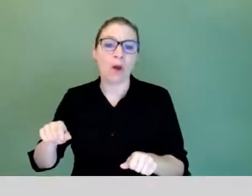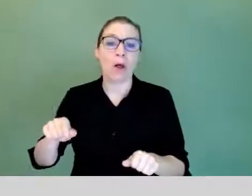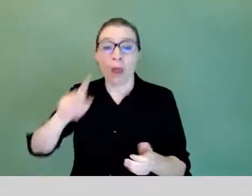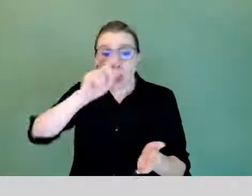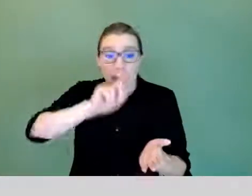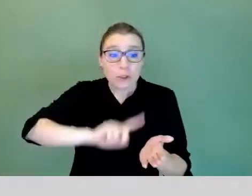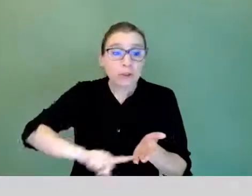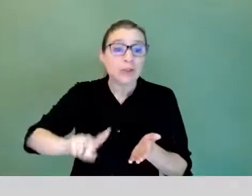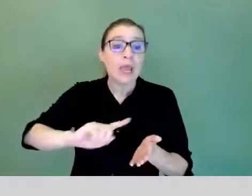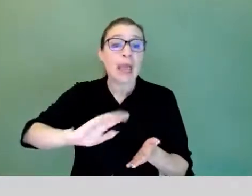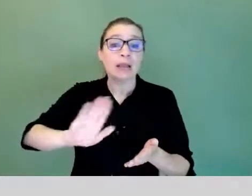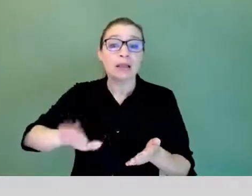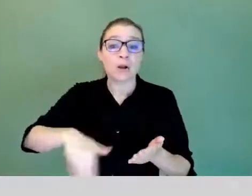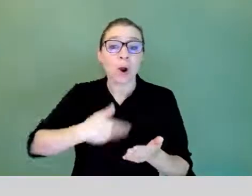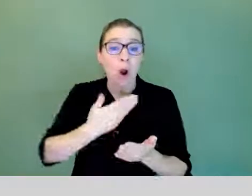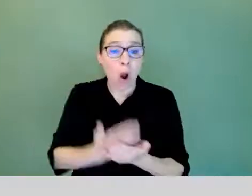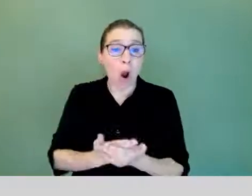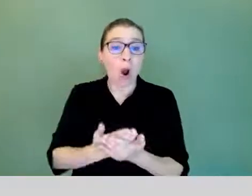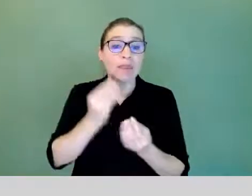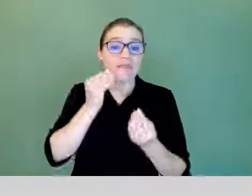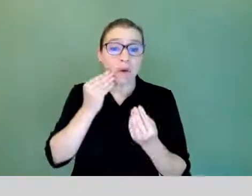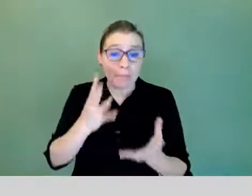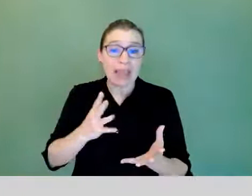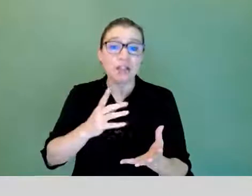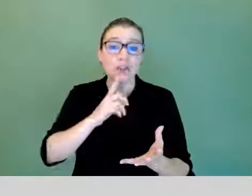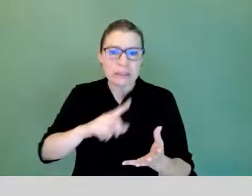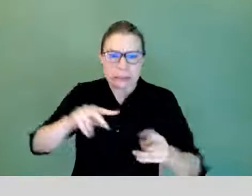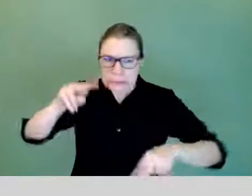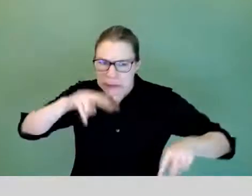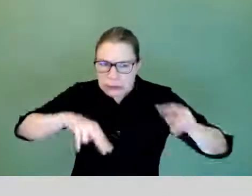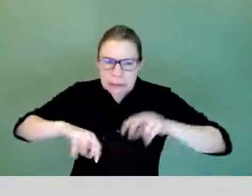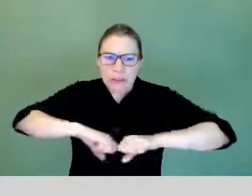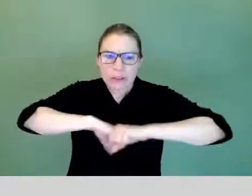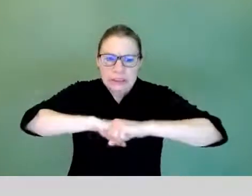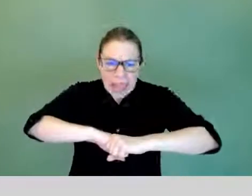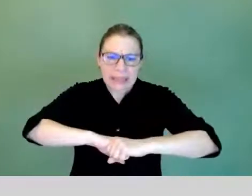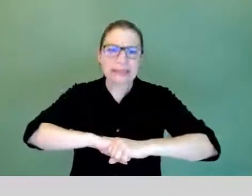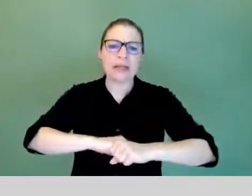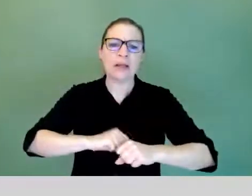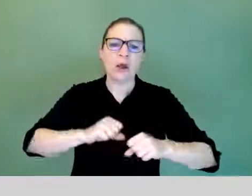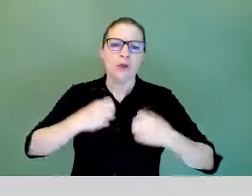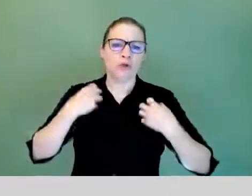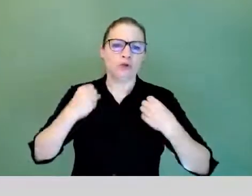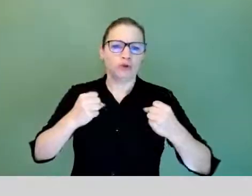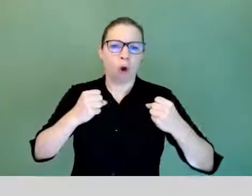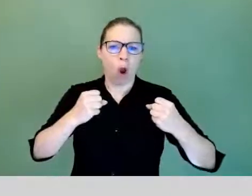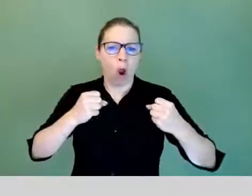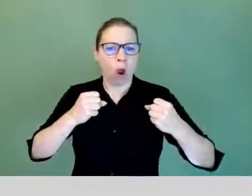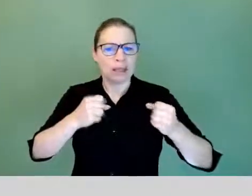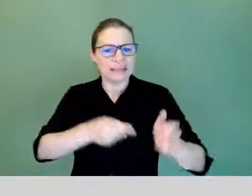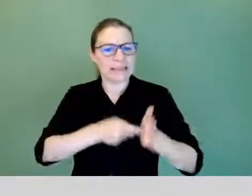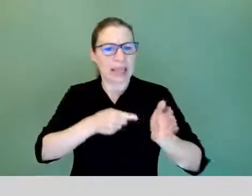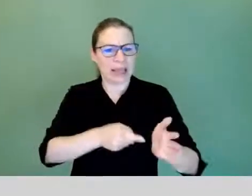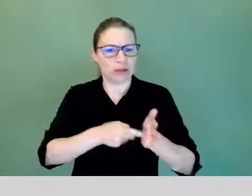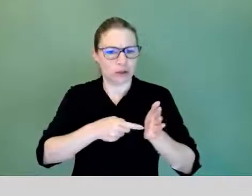Then ensure up to date and strong standard algorithms and protocols.